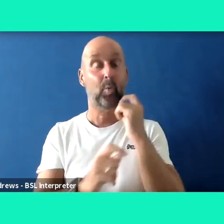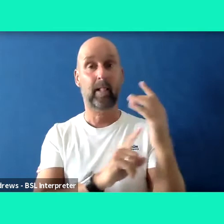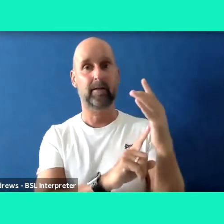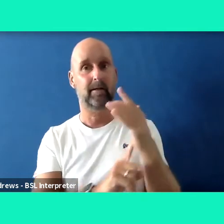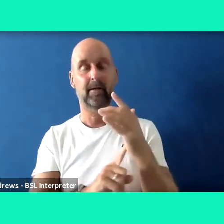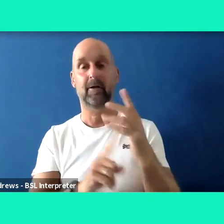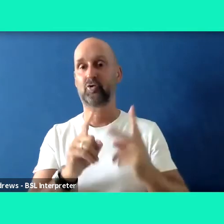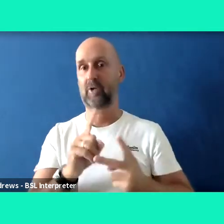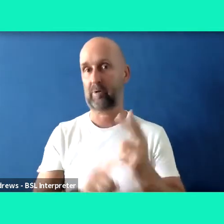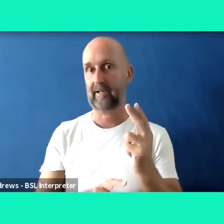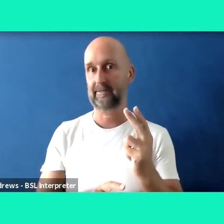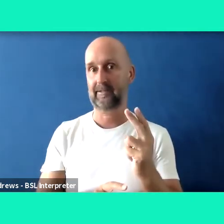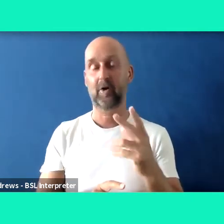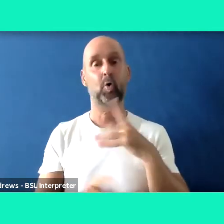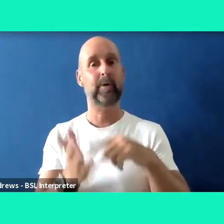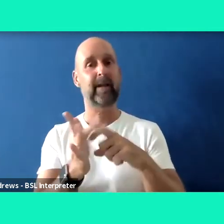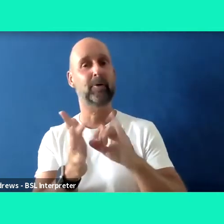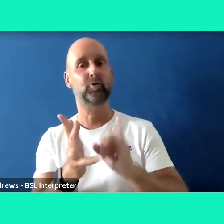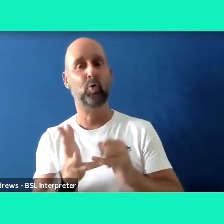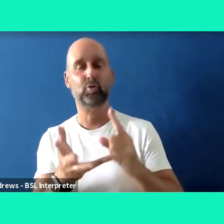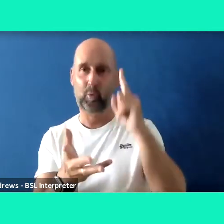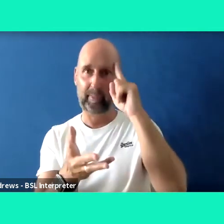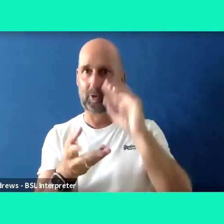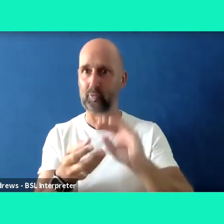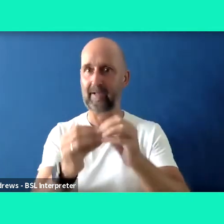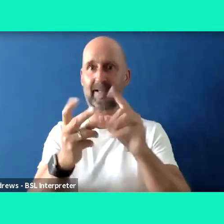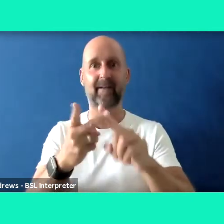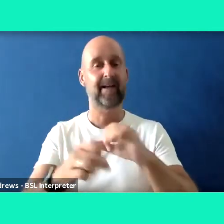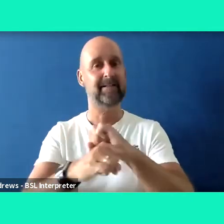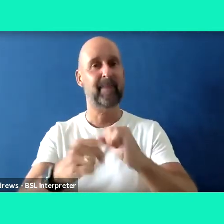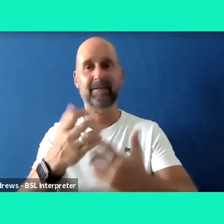Without the tools to think creatively, without spaces to develop these tools and combine with